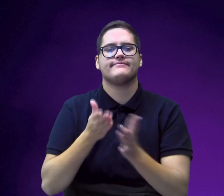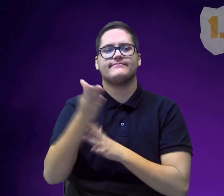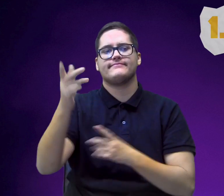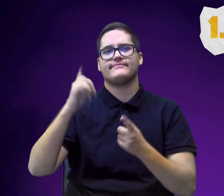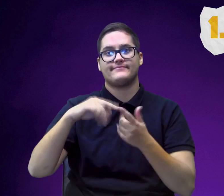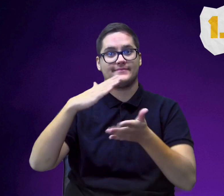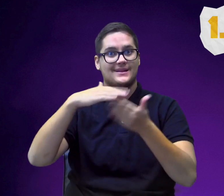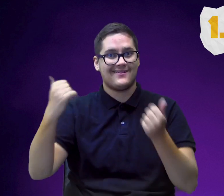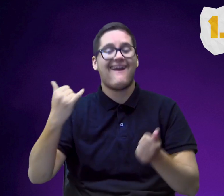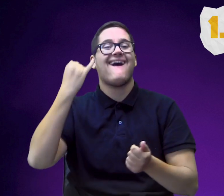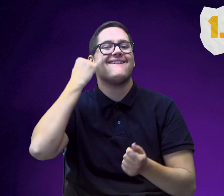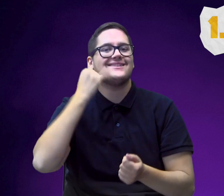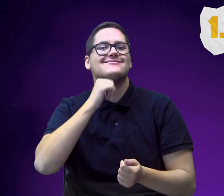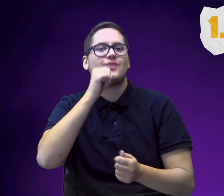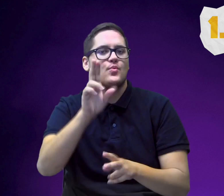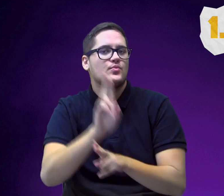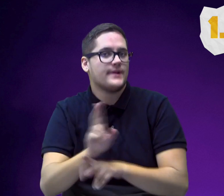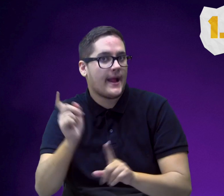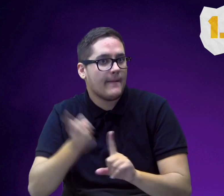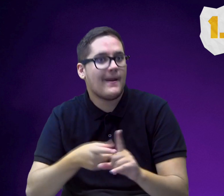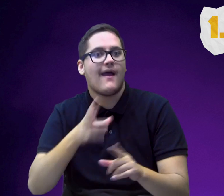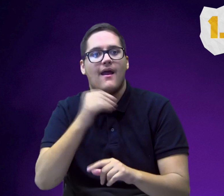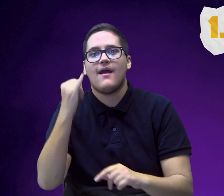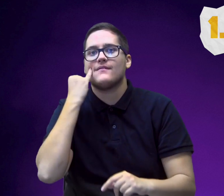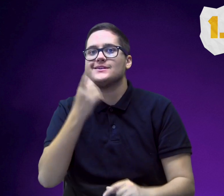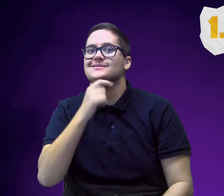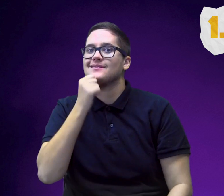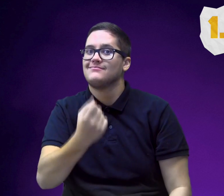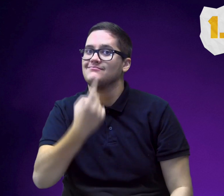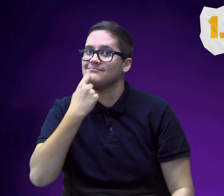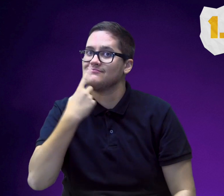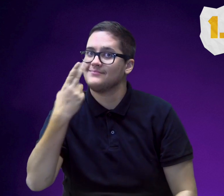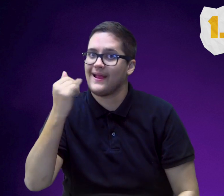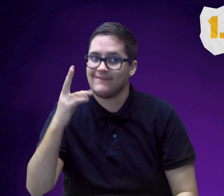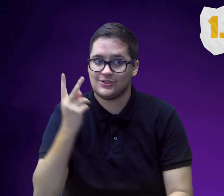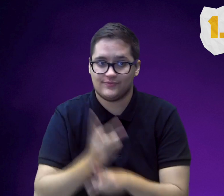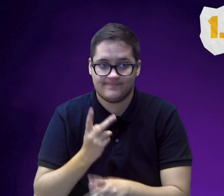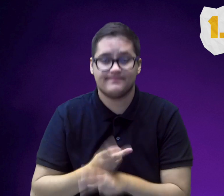1. Sex- if you don't use protection and don't take HIV medication.